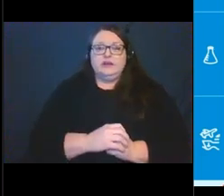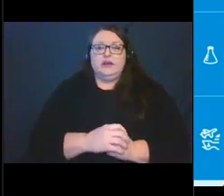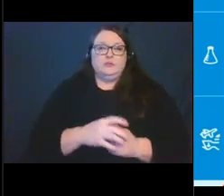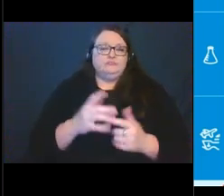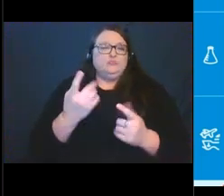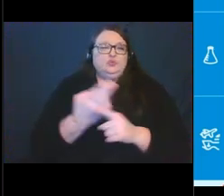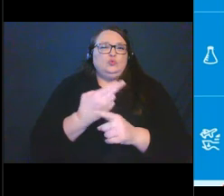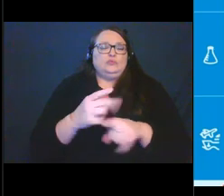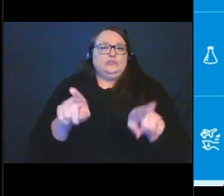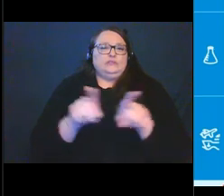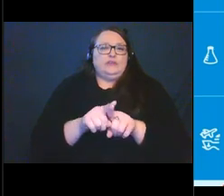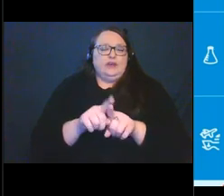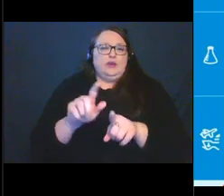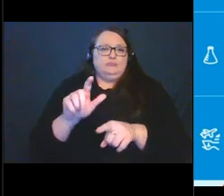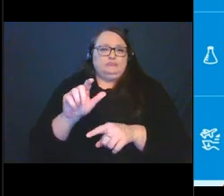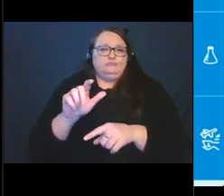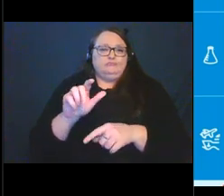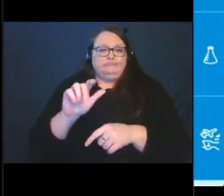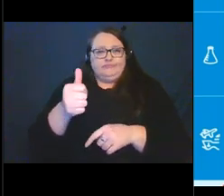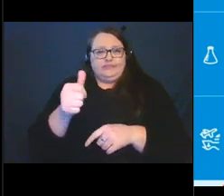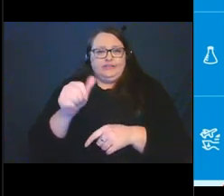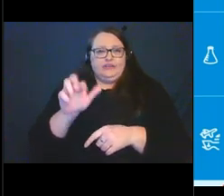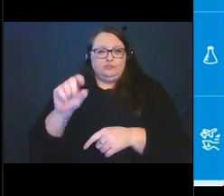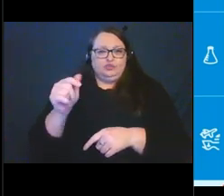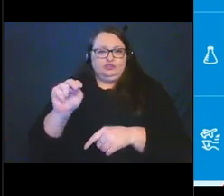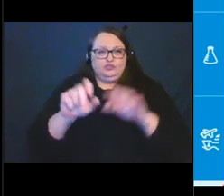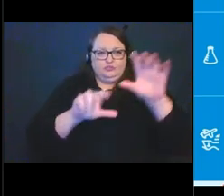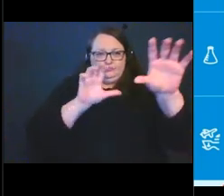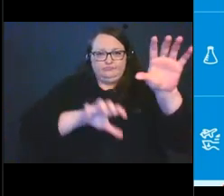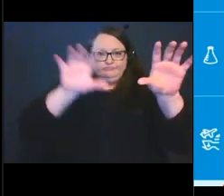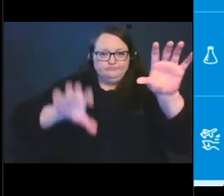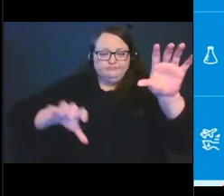Independently, their analyses showed that for 2023, HeatRisk was skillful